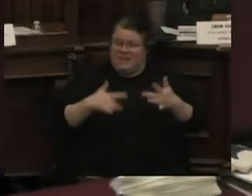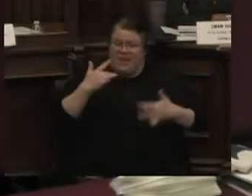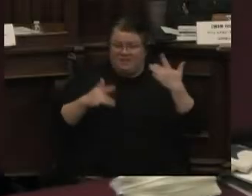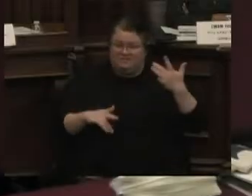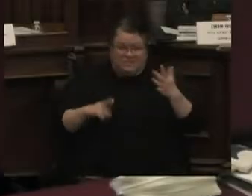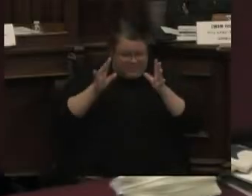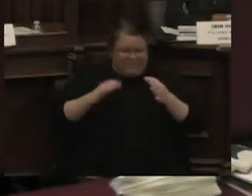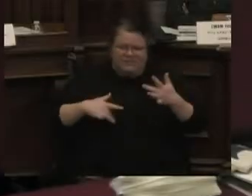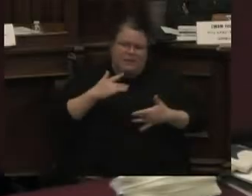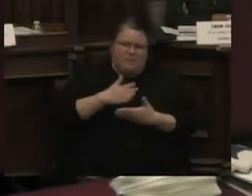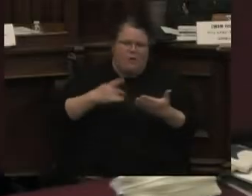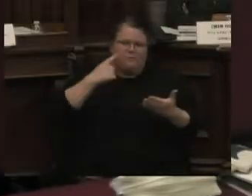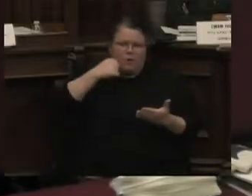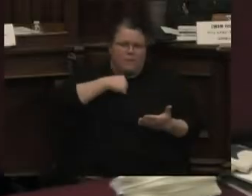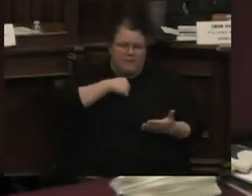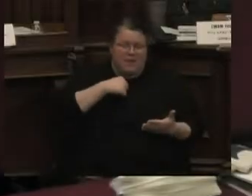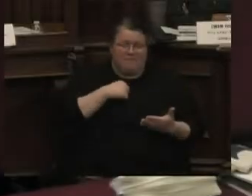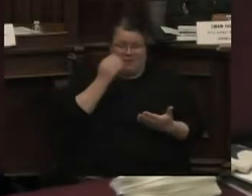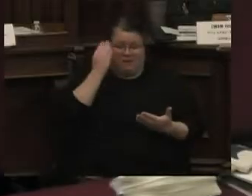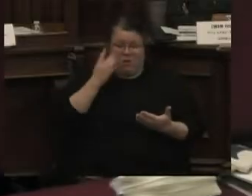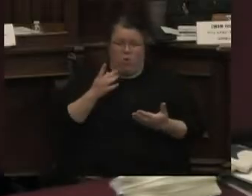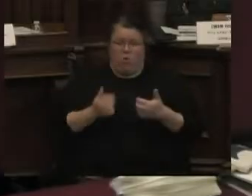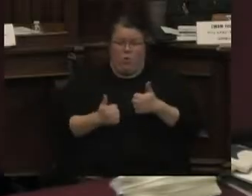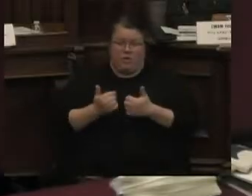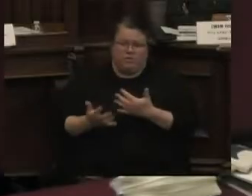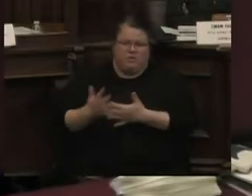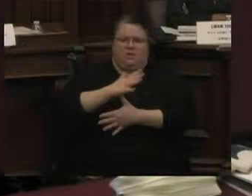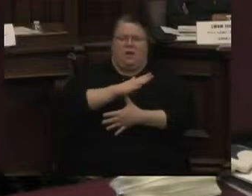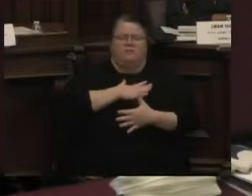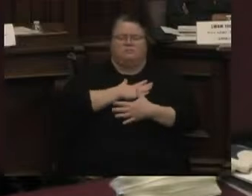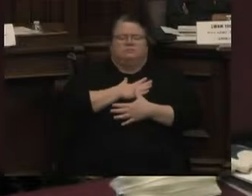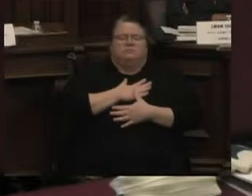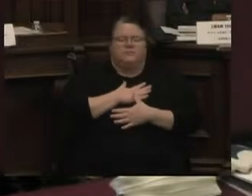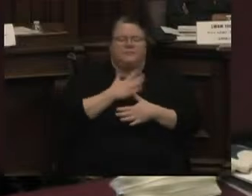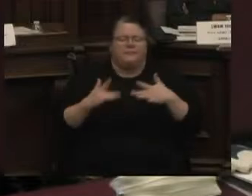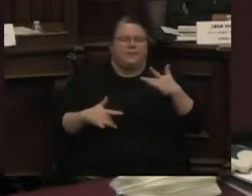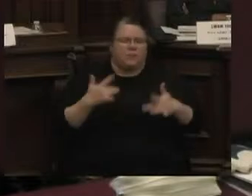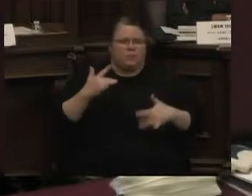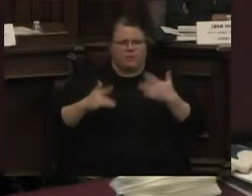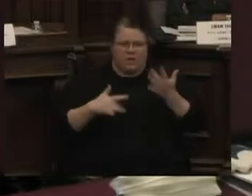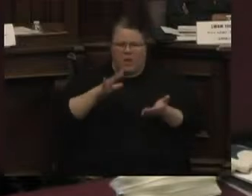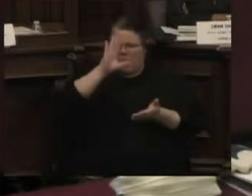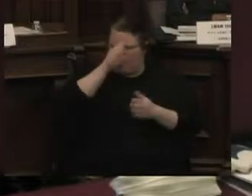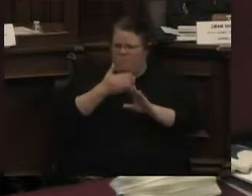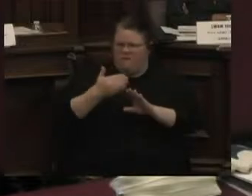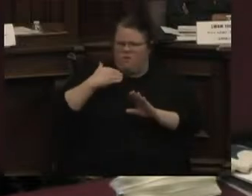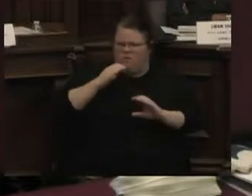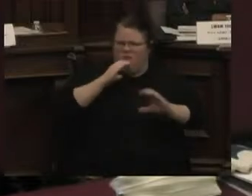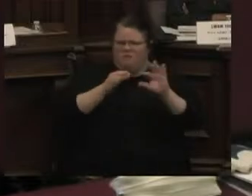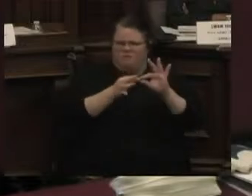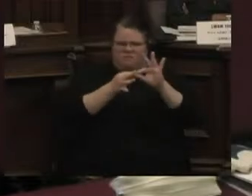analysis work is very much an excitable element for me, but